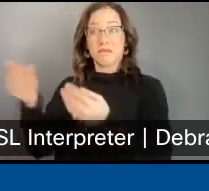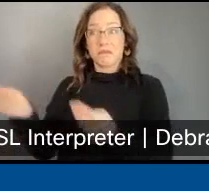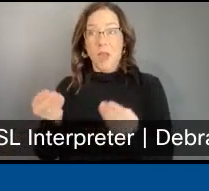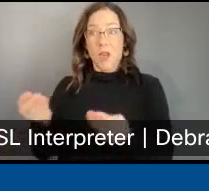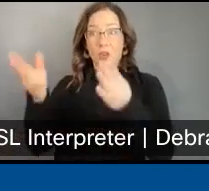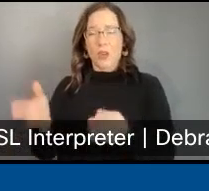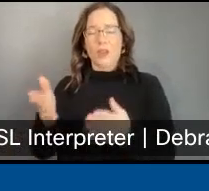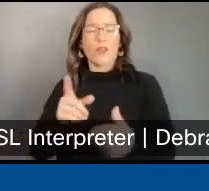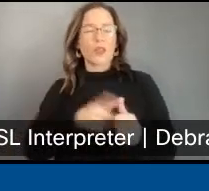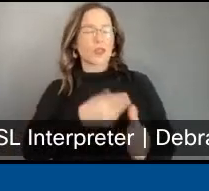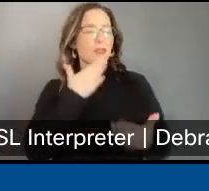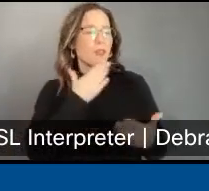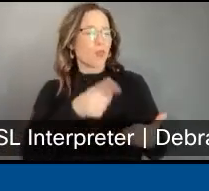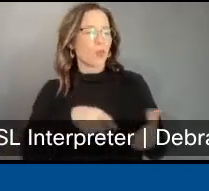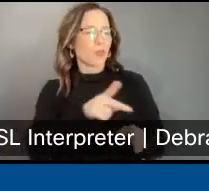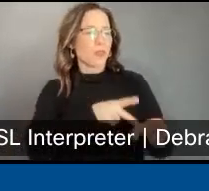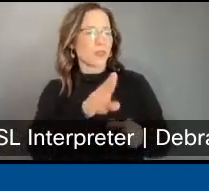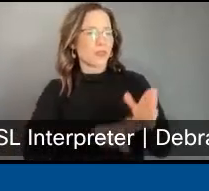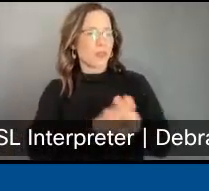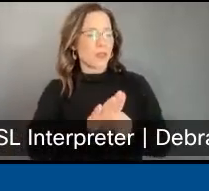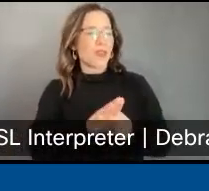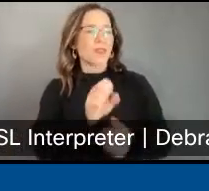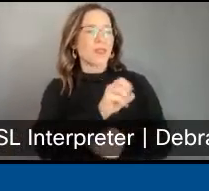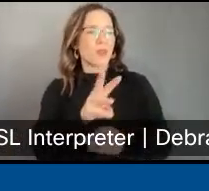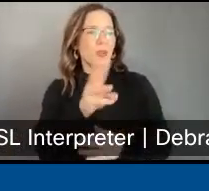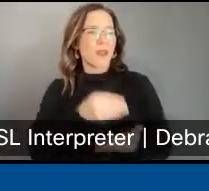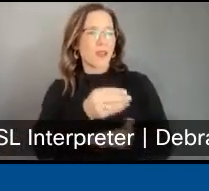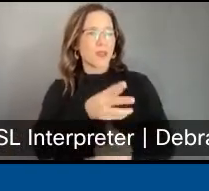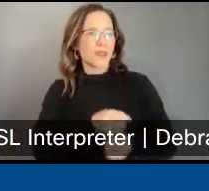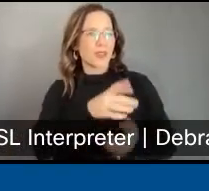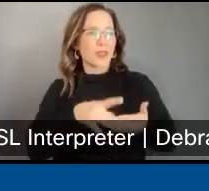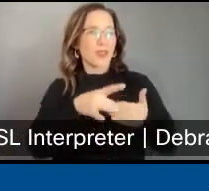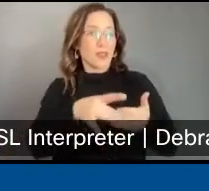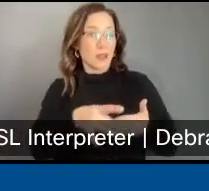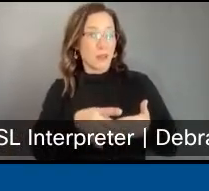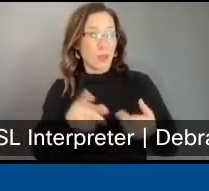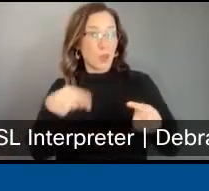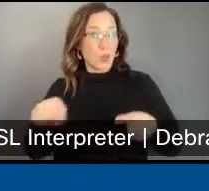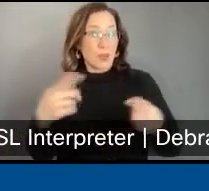I want to thank the professionals who developed the Software Acquisition Guide for being here today